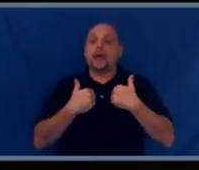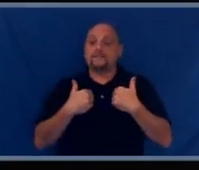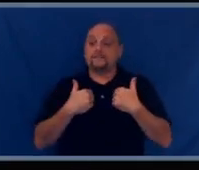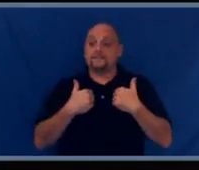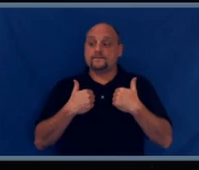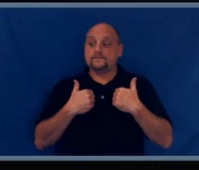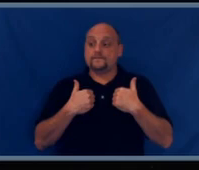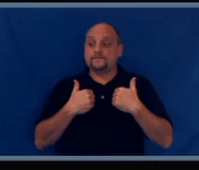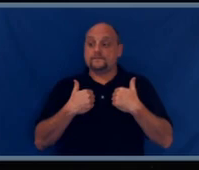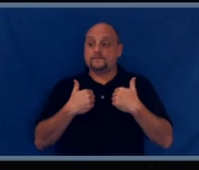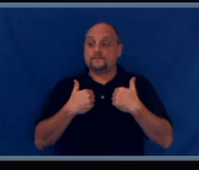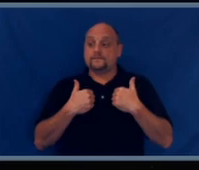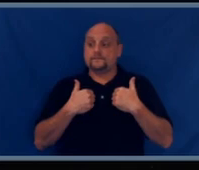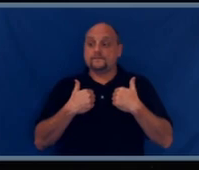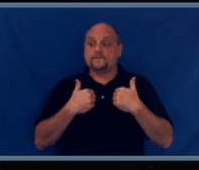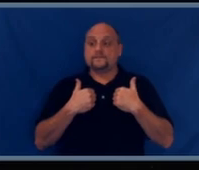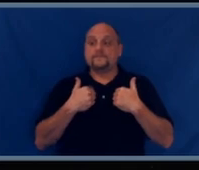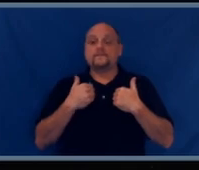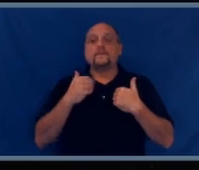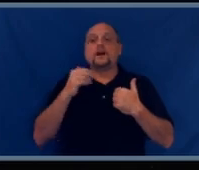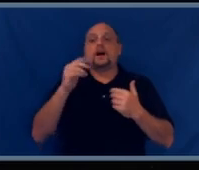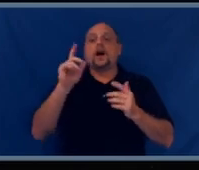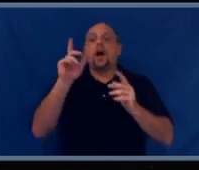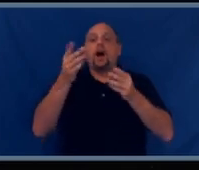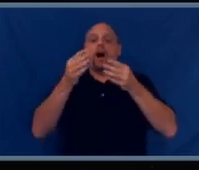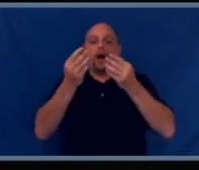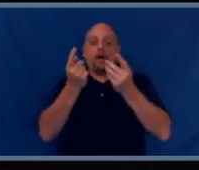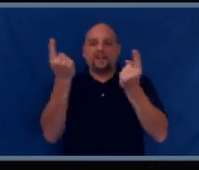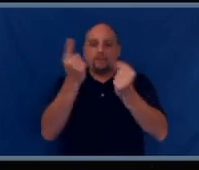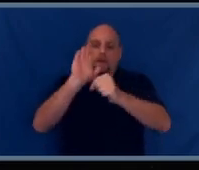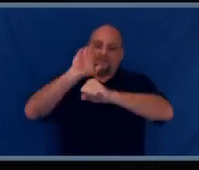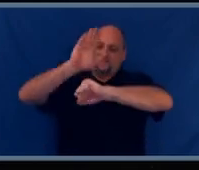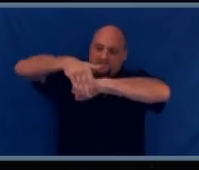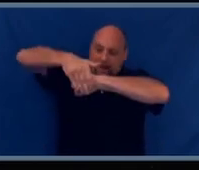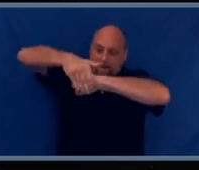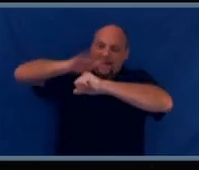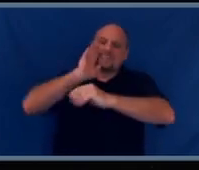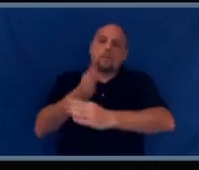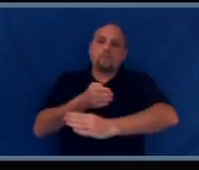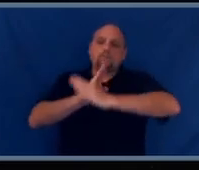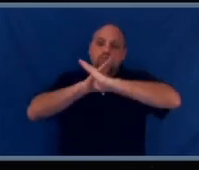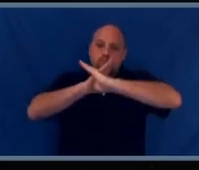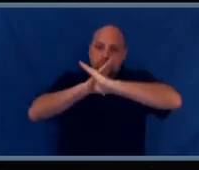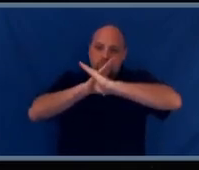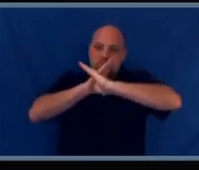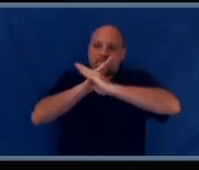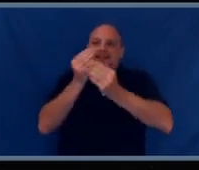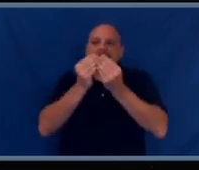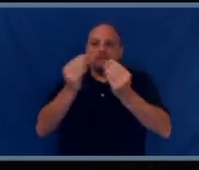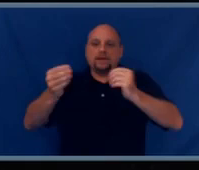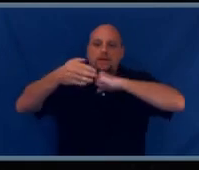THERE'S A FLAP THAT PREVENT MATERIAL FROM LEAVING THE DEVICE.